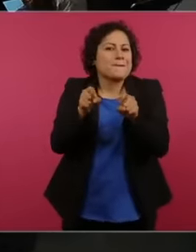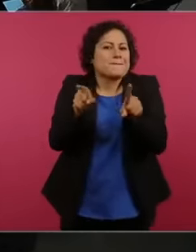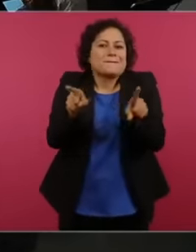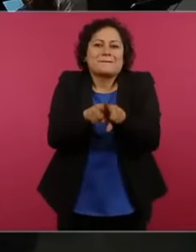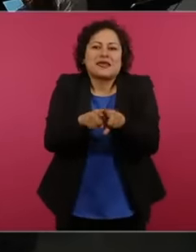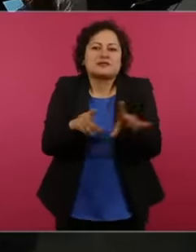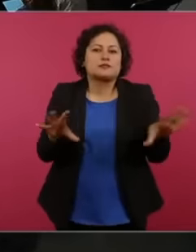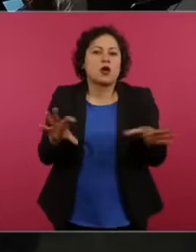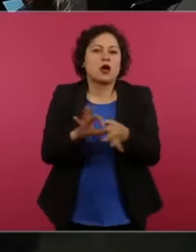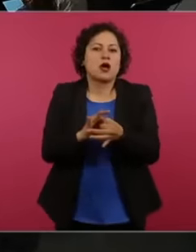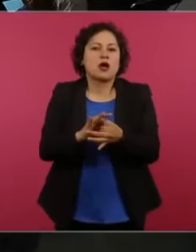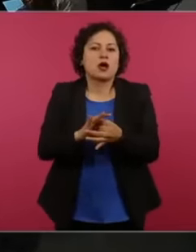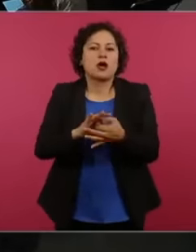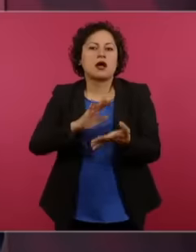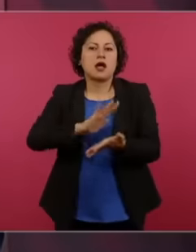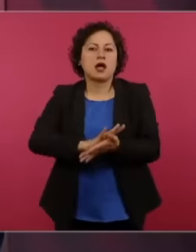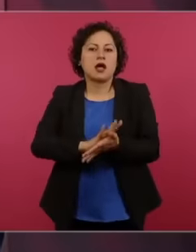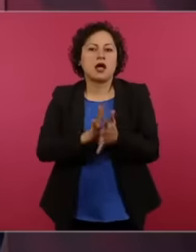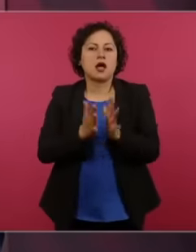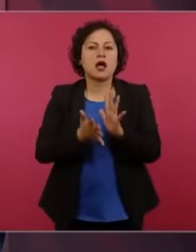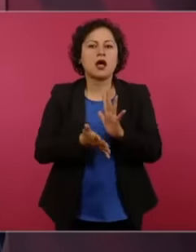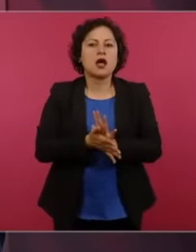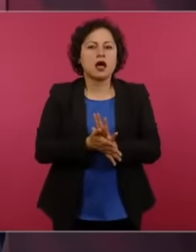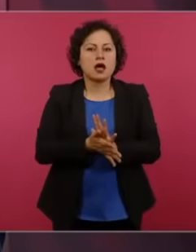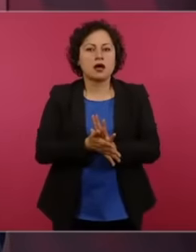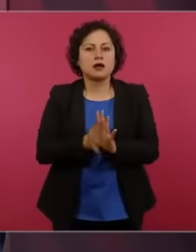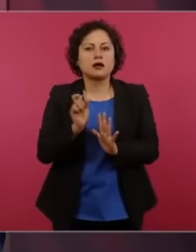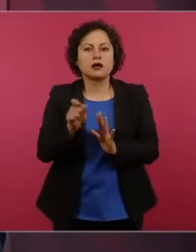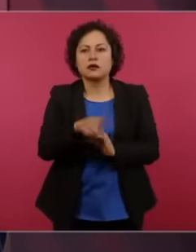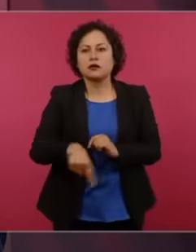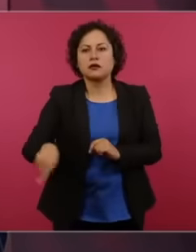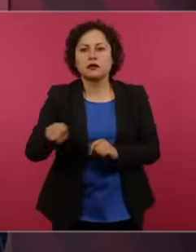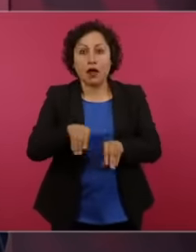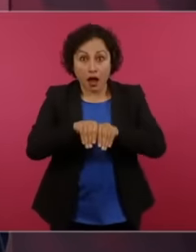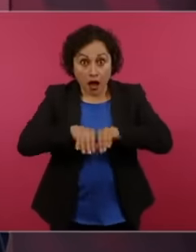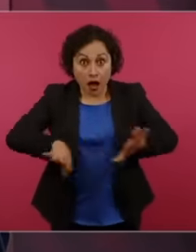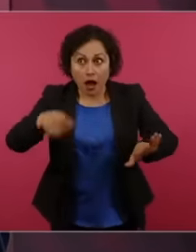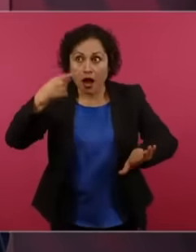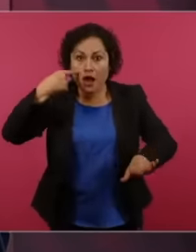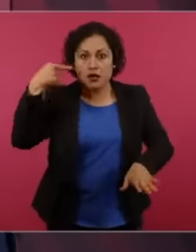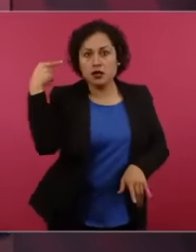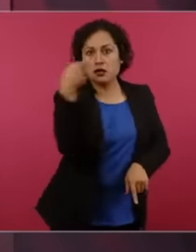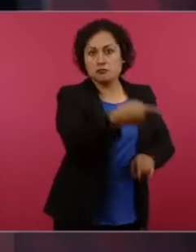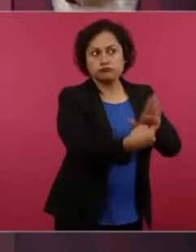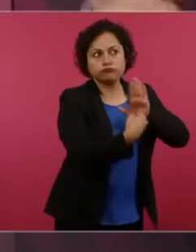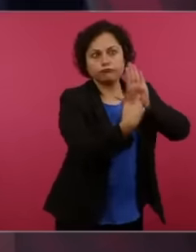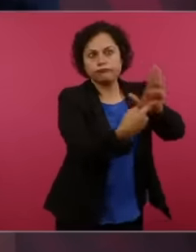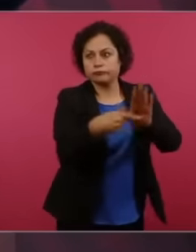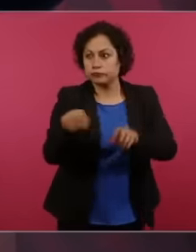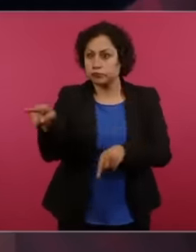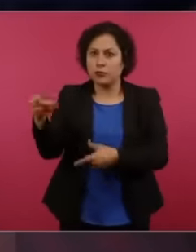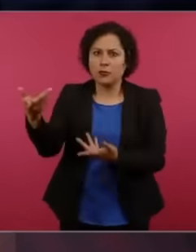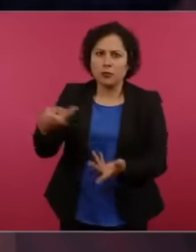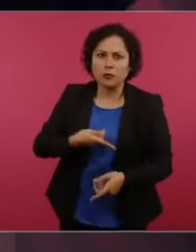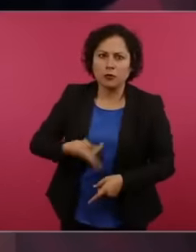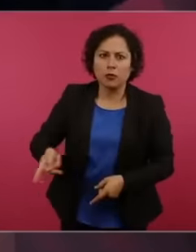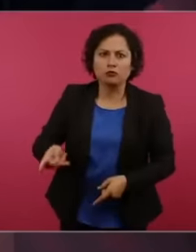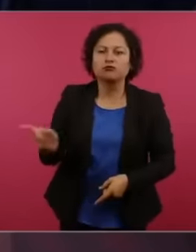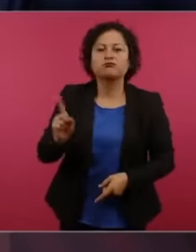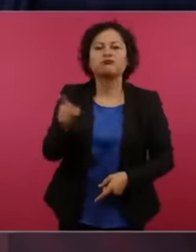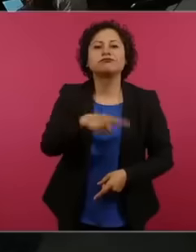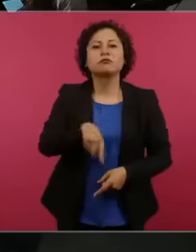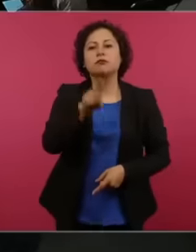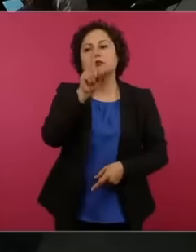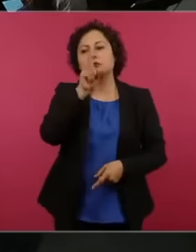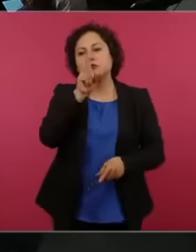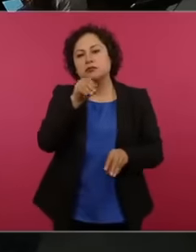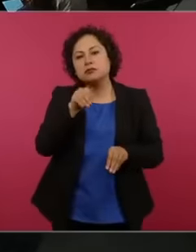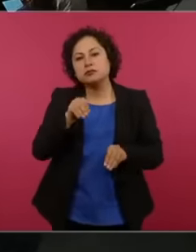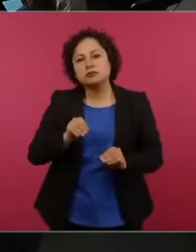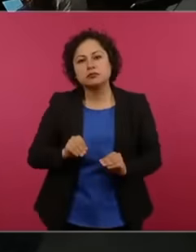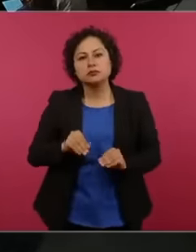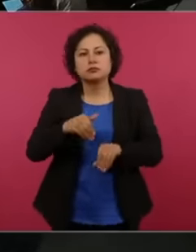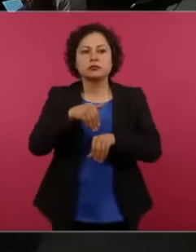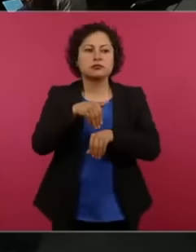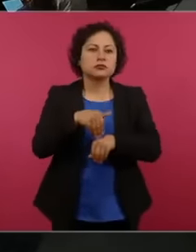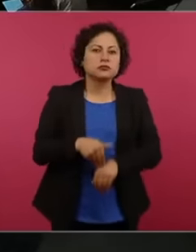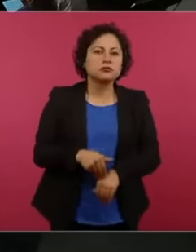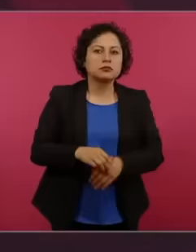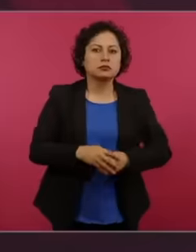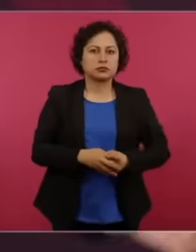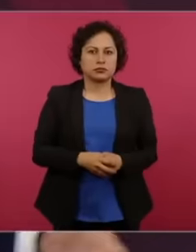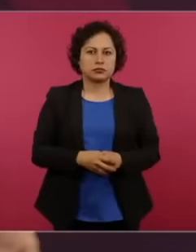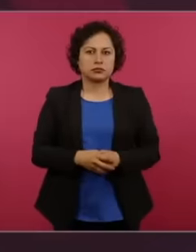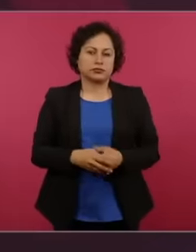silent and in this case Ah, in this case yes 125,000 pesos